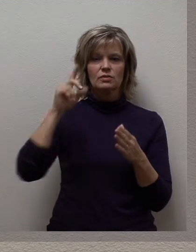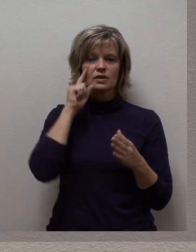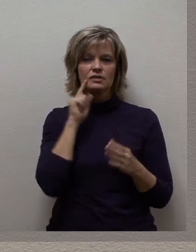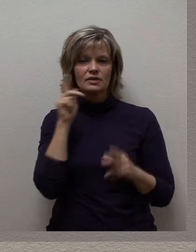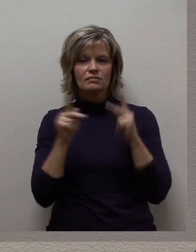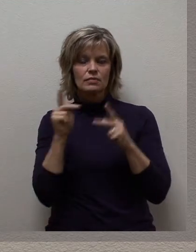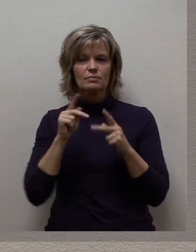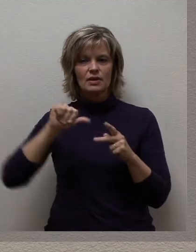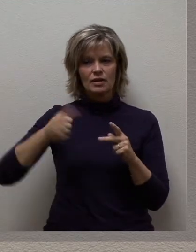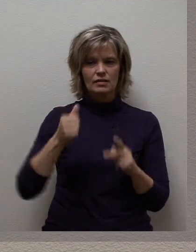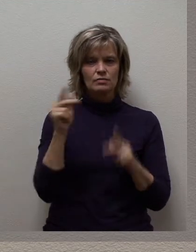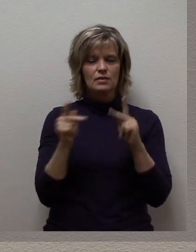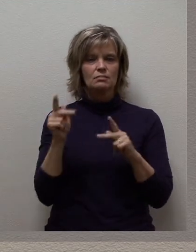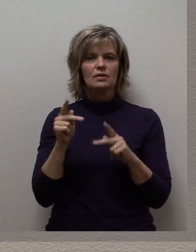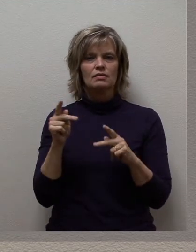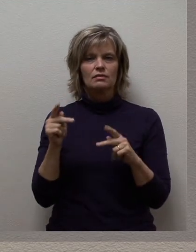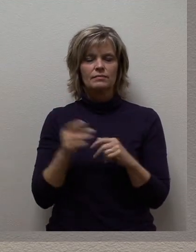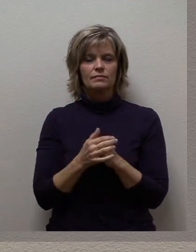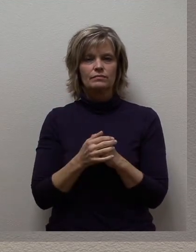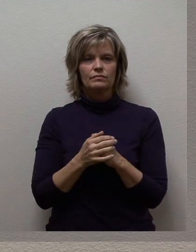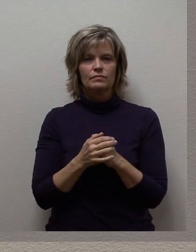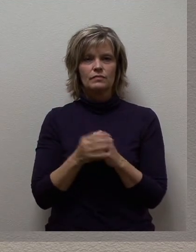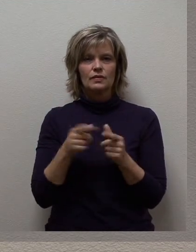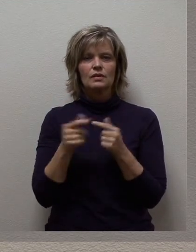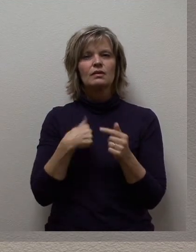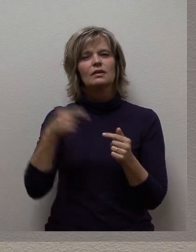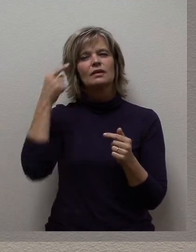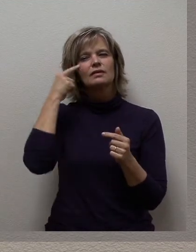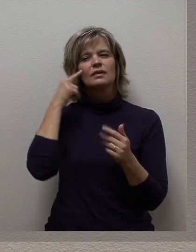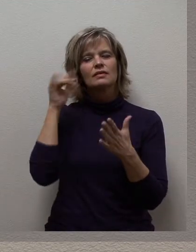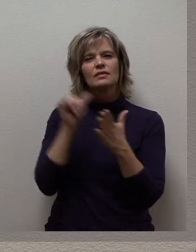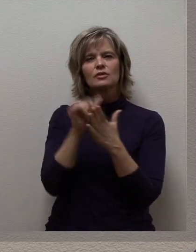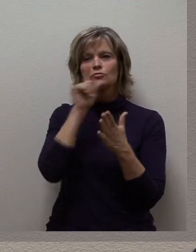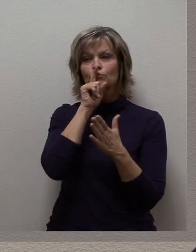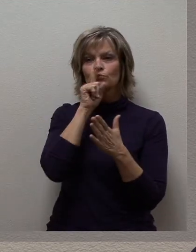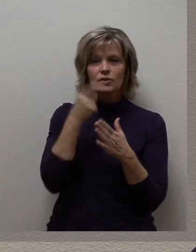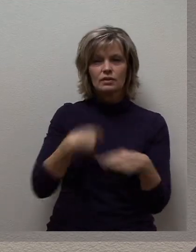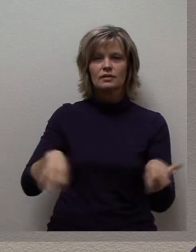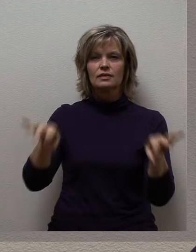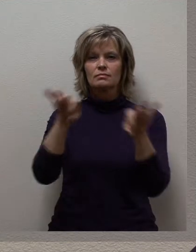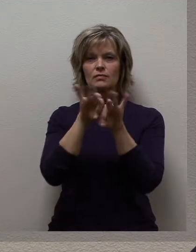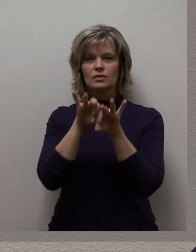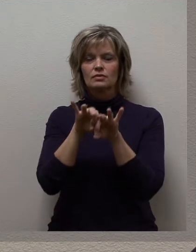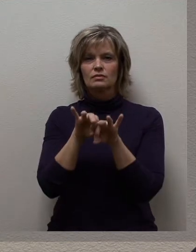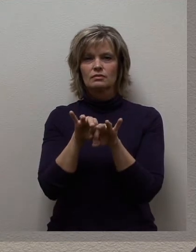I think that is of utmost importance because these people don't have that